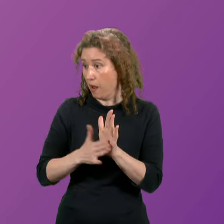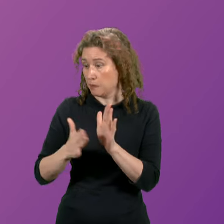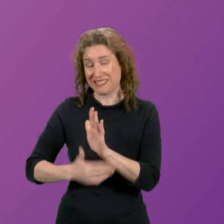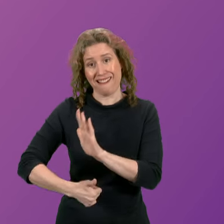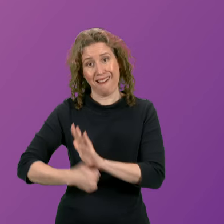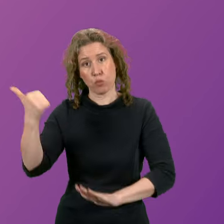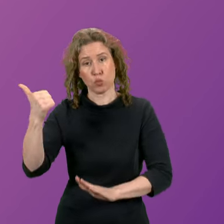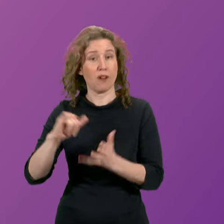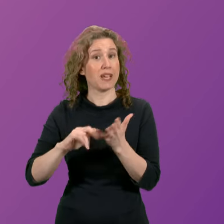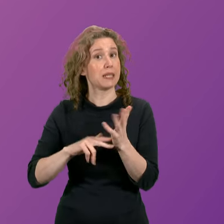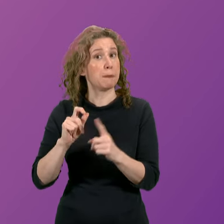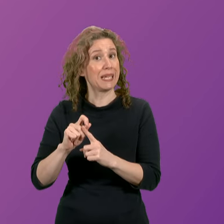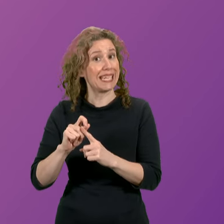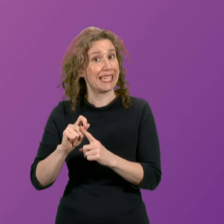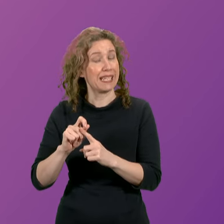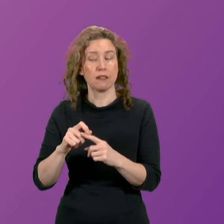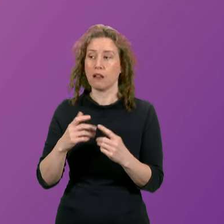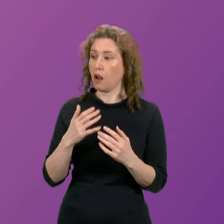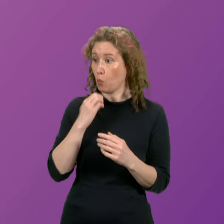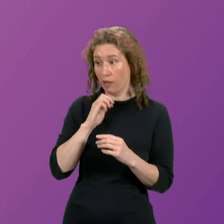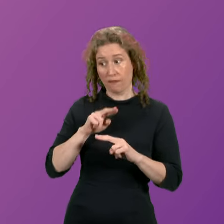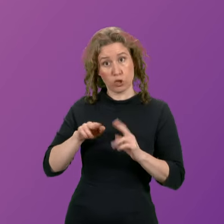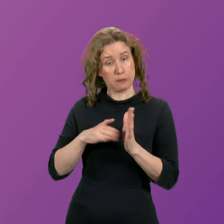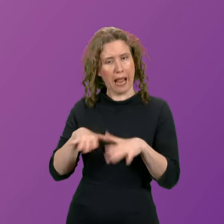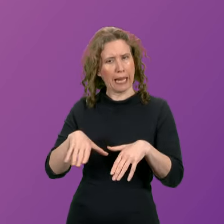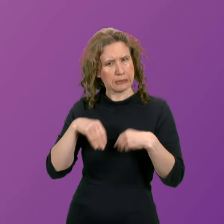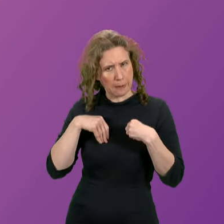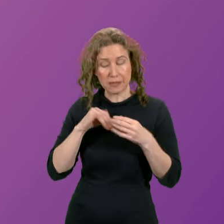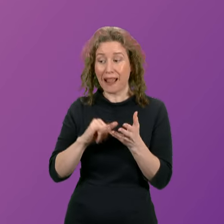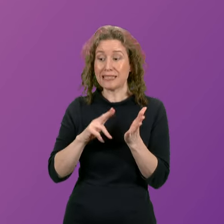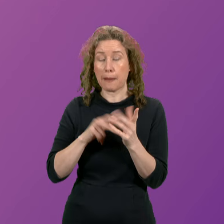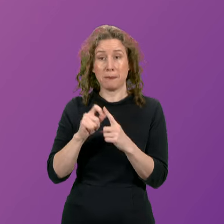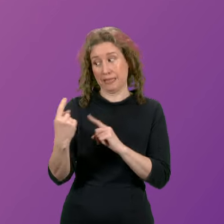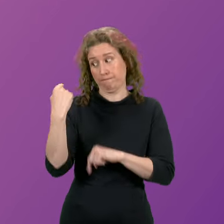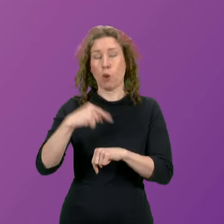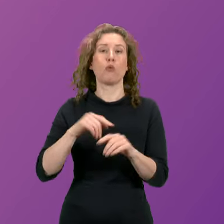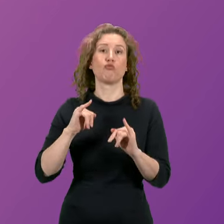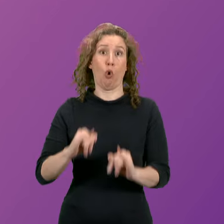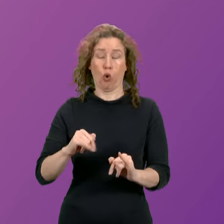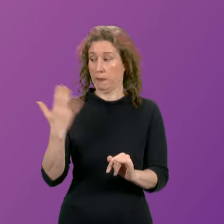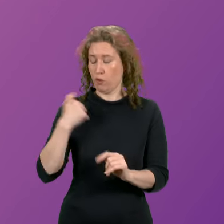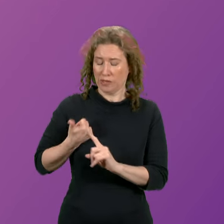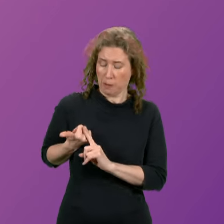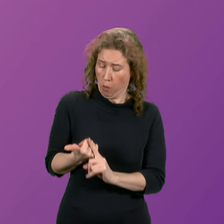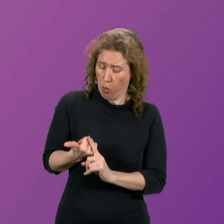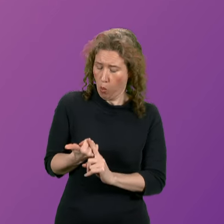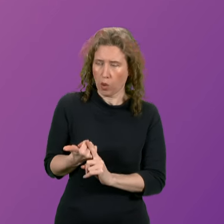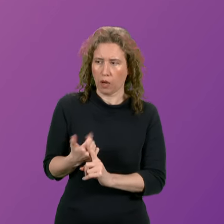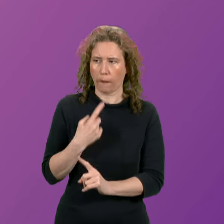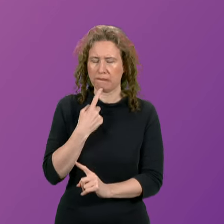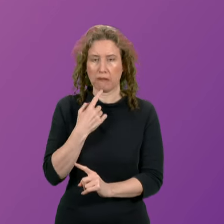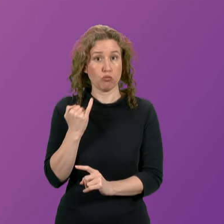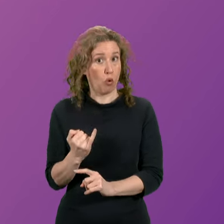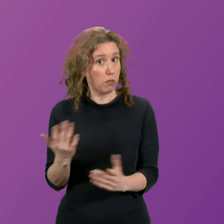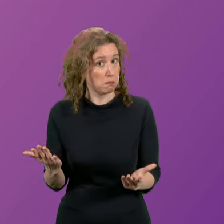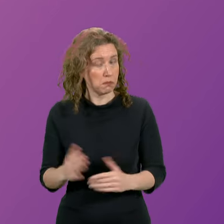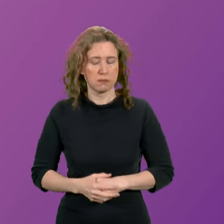the SNP? Does the First Minister accept that the SNP was wrong to fully support Michael Matheson?